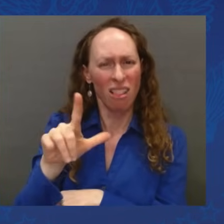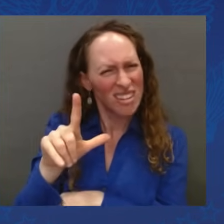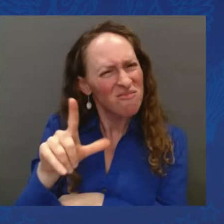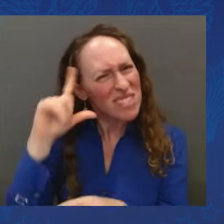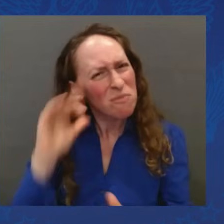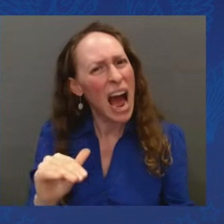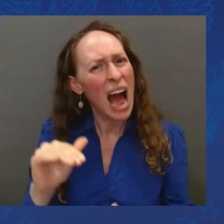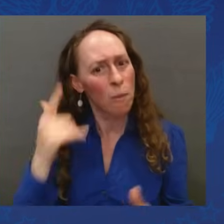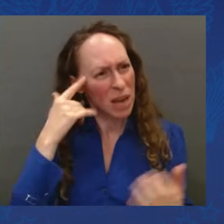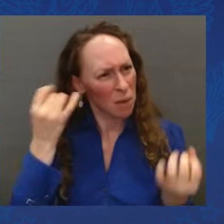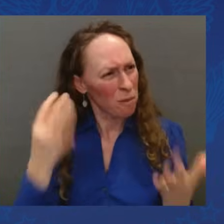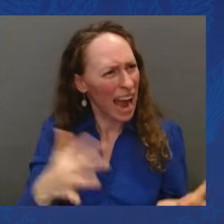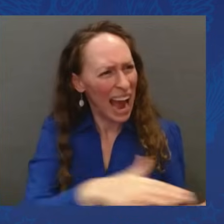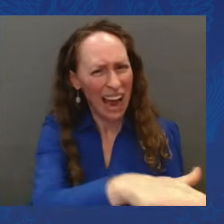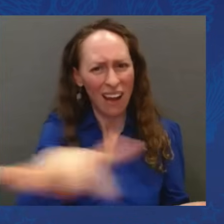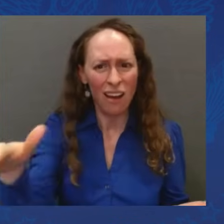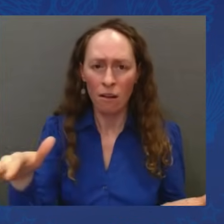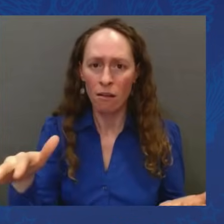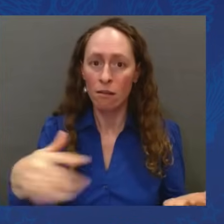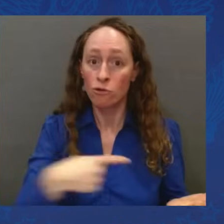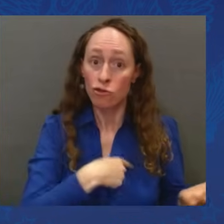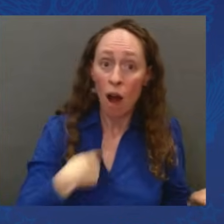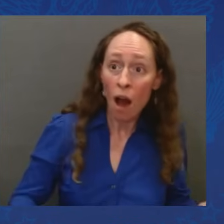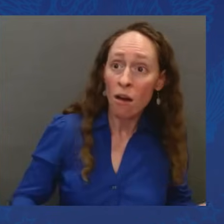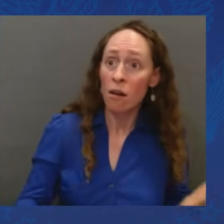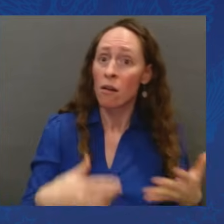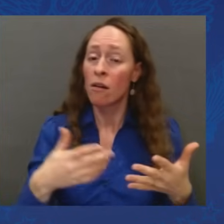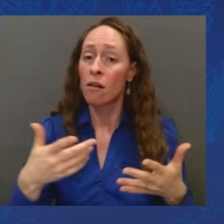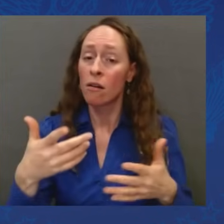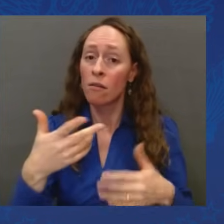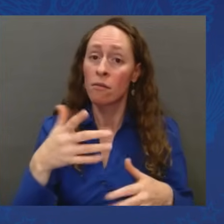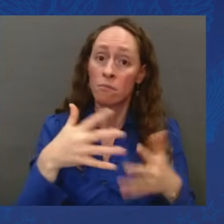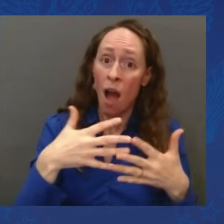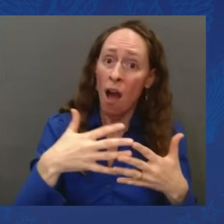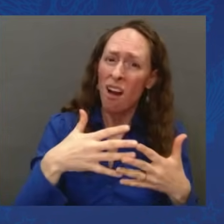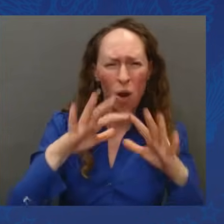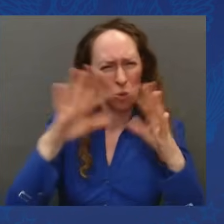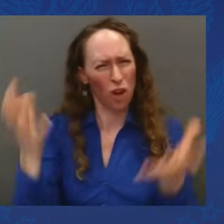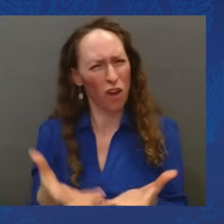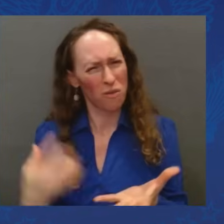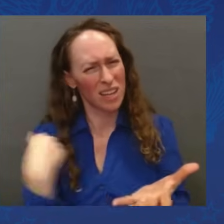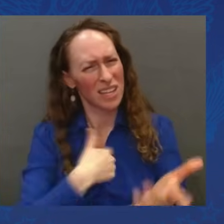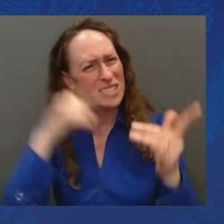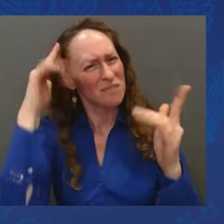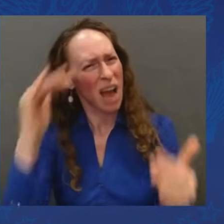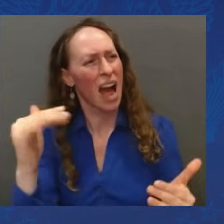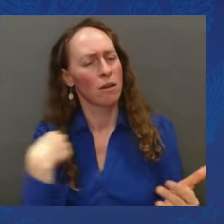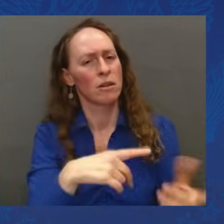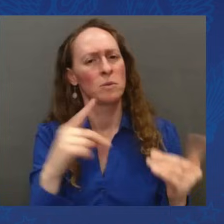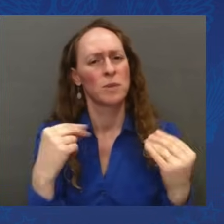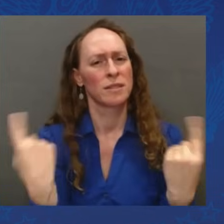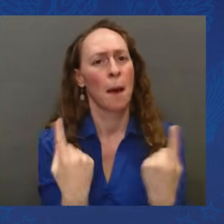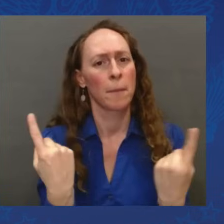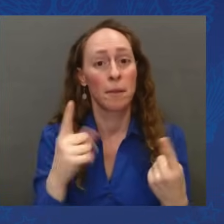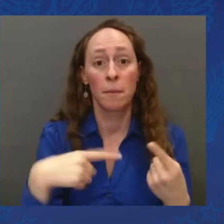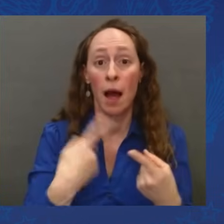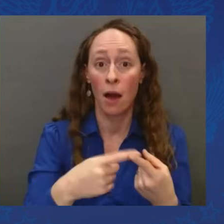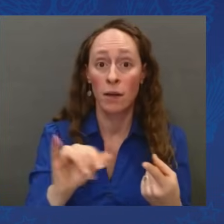And that's what the United States is going to be doing. Today, President Xi and I also exchanged views on a range of regional and global issues,